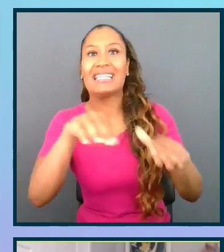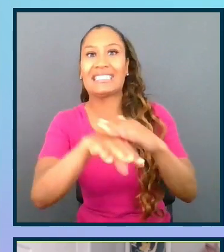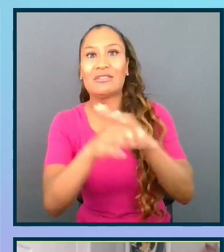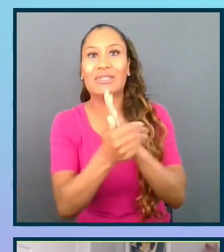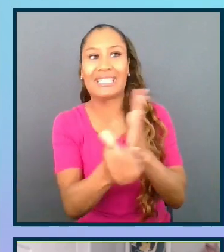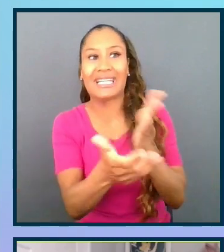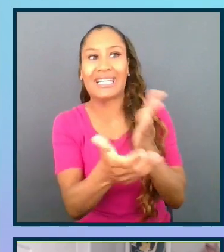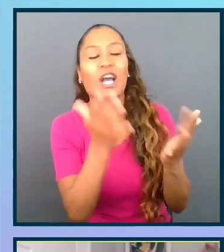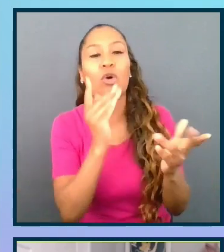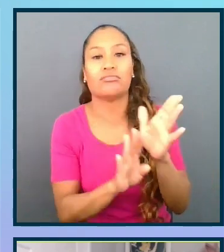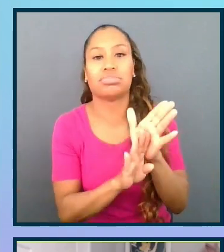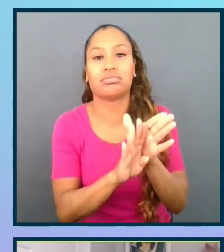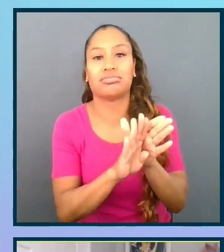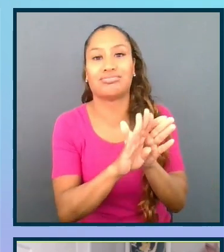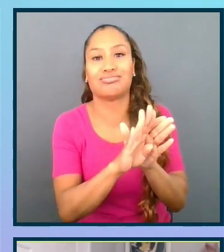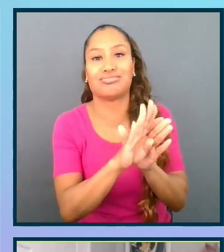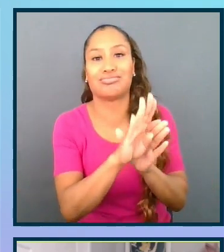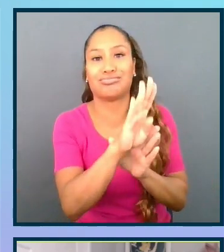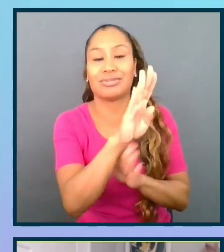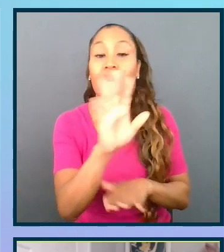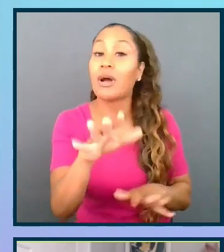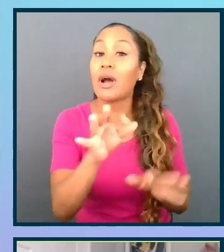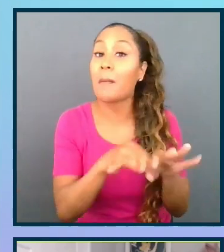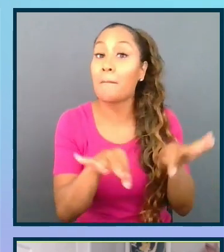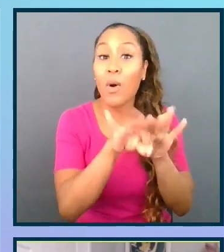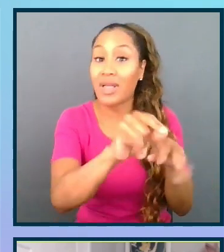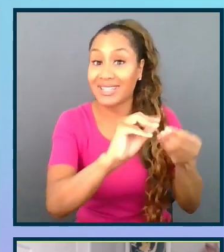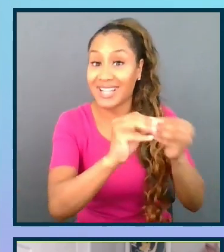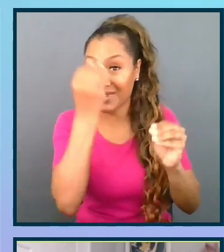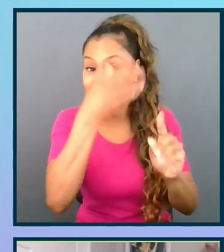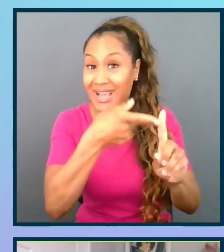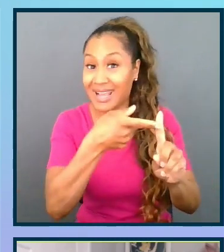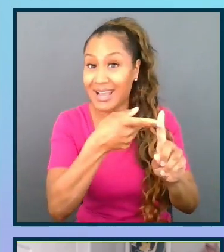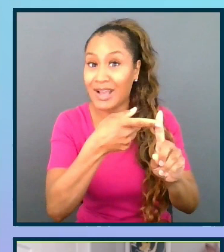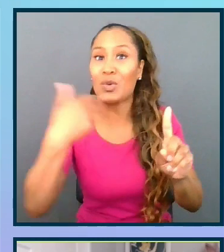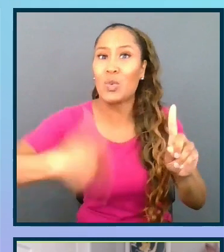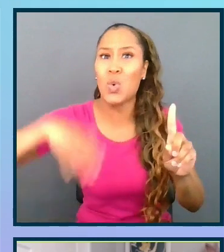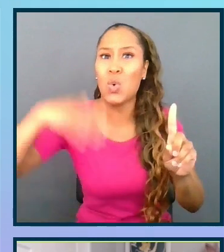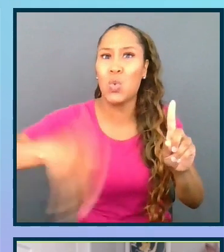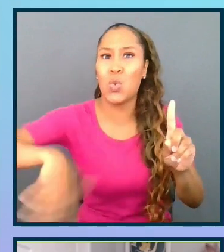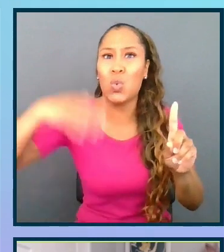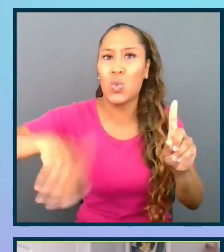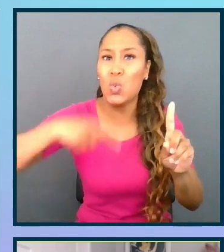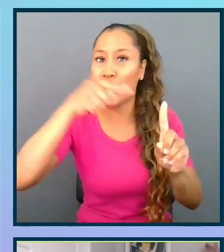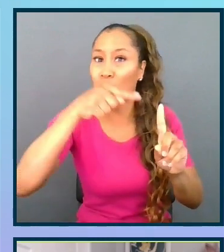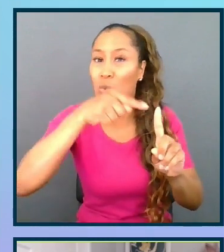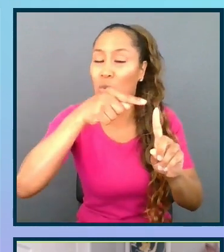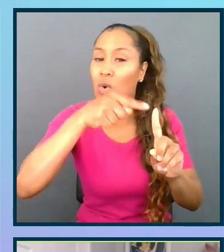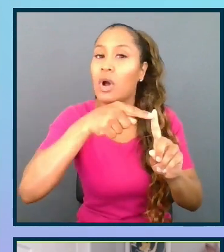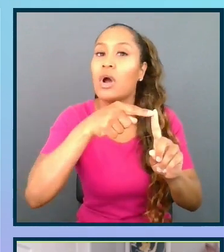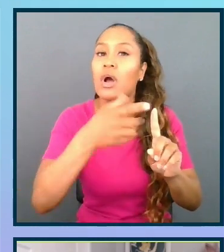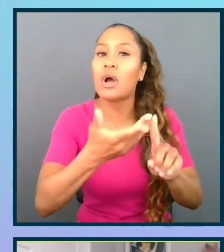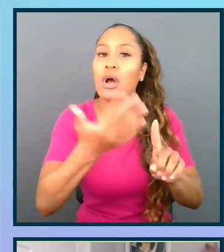And the important thing about this data, besides the fact that it's quite substantial is that it was gathered in 2018.